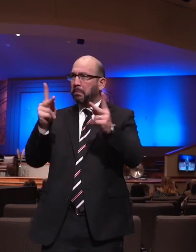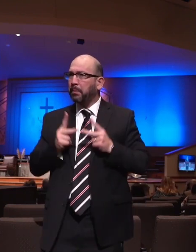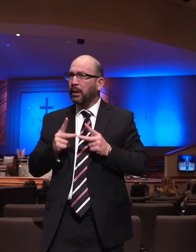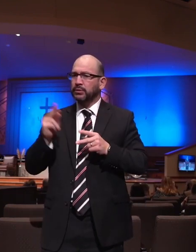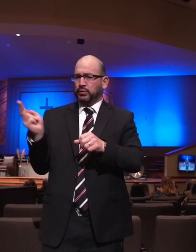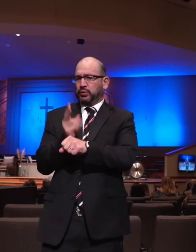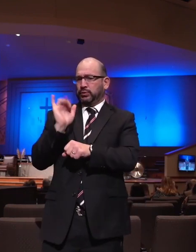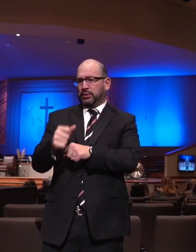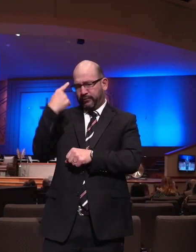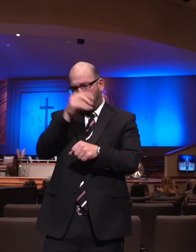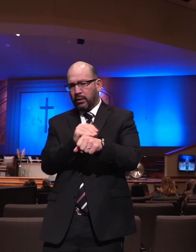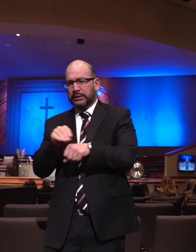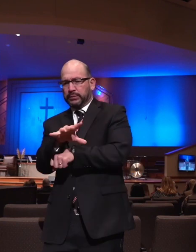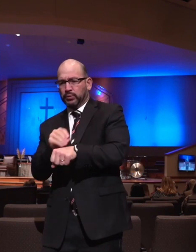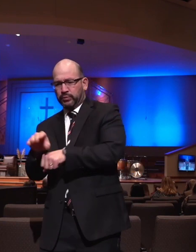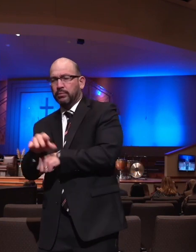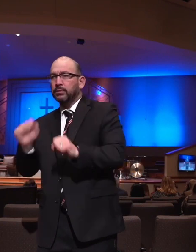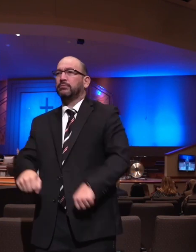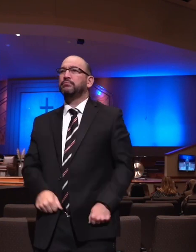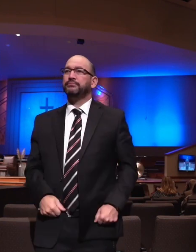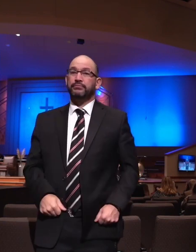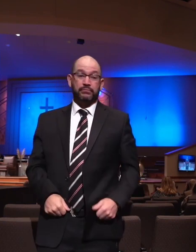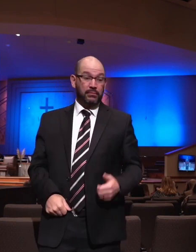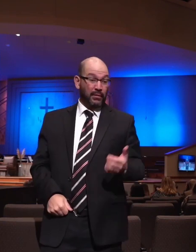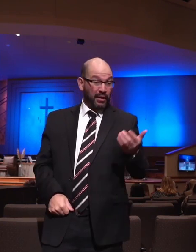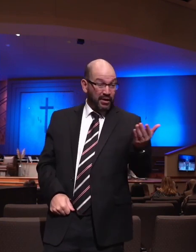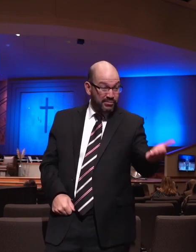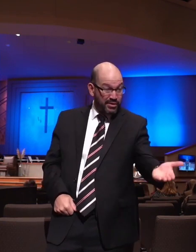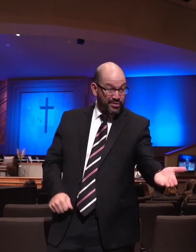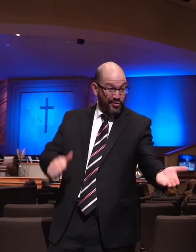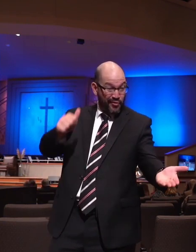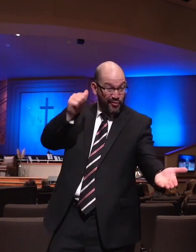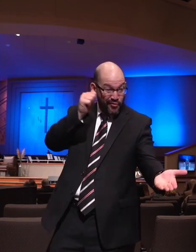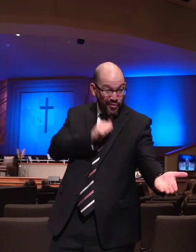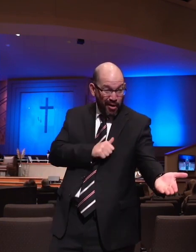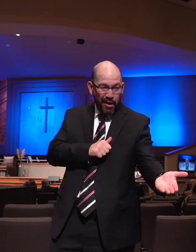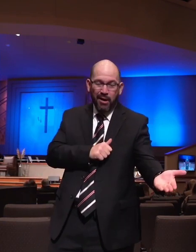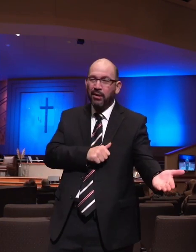that influence every obstacle can become an opportunity her